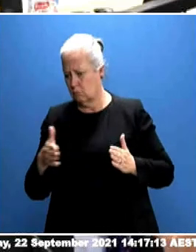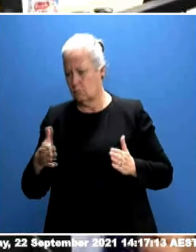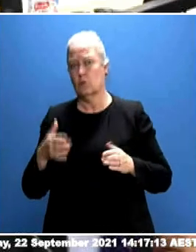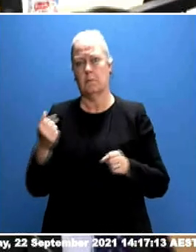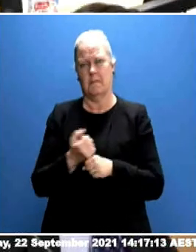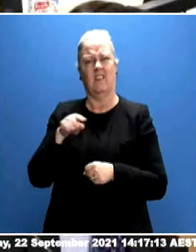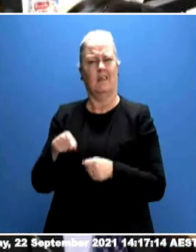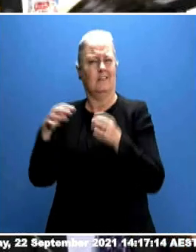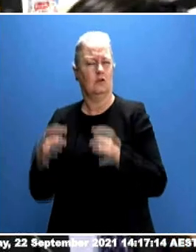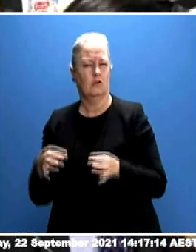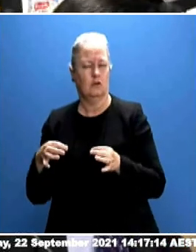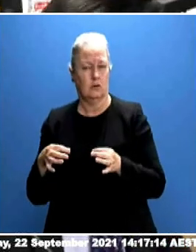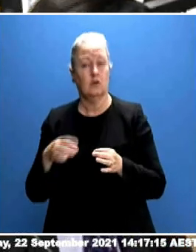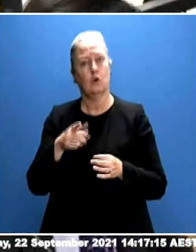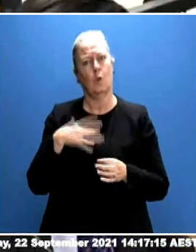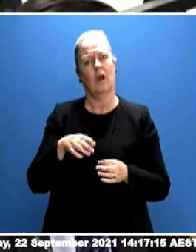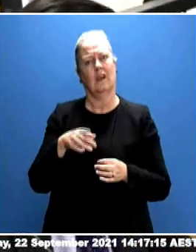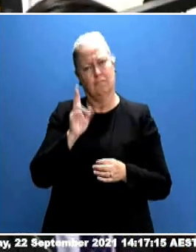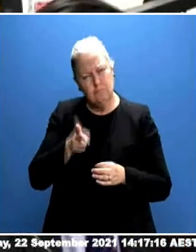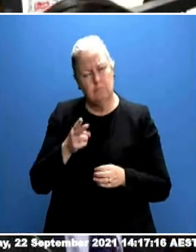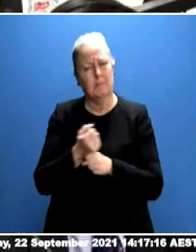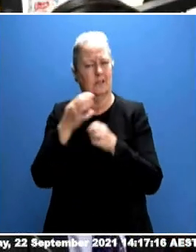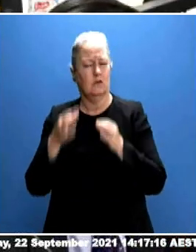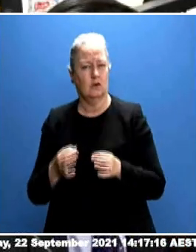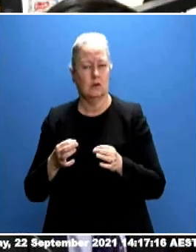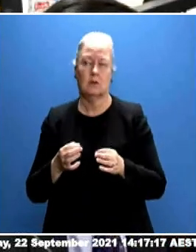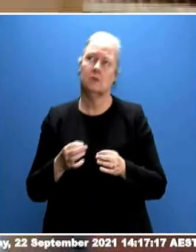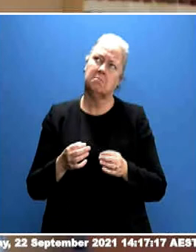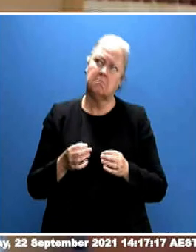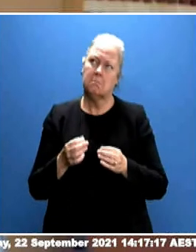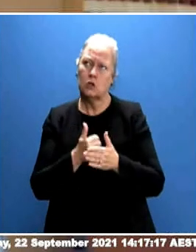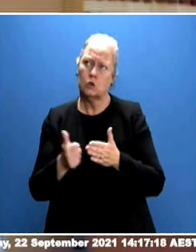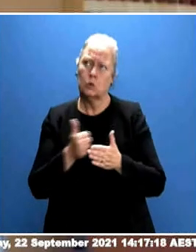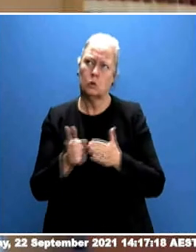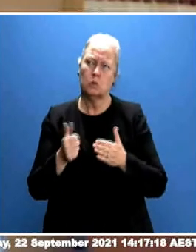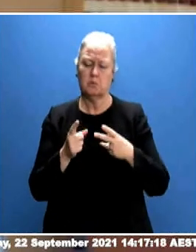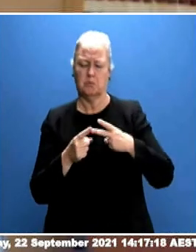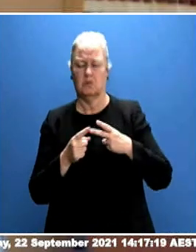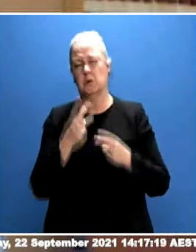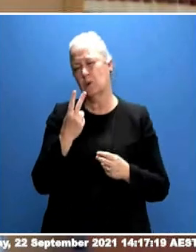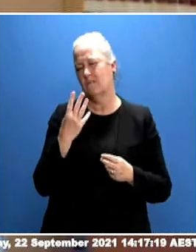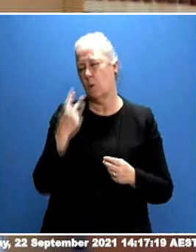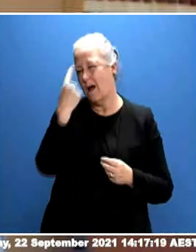A reconsideration is usually made within 24 hours of a working day.